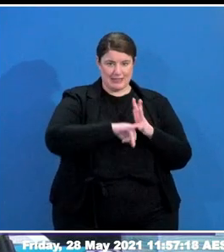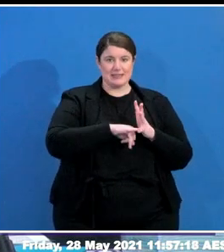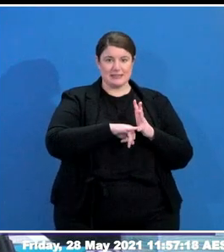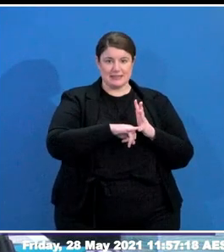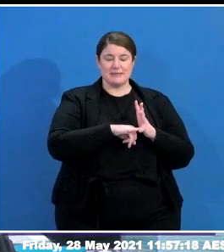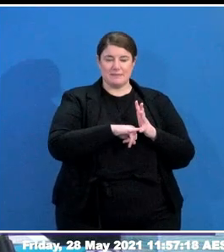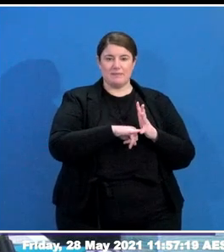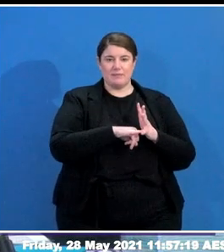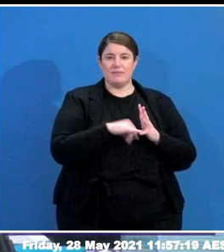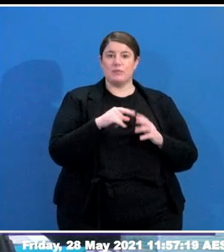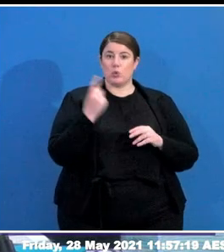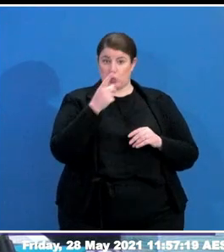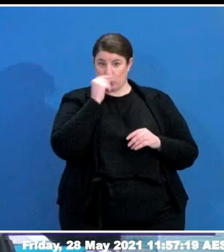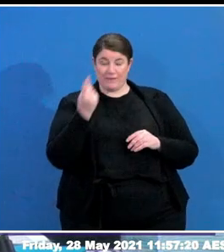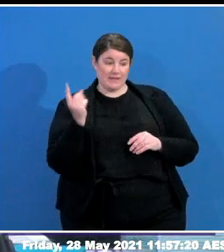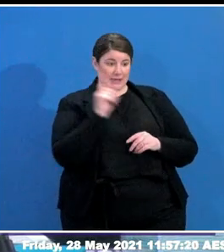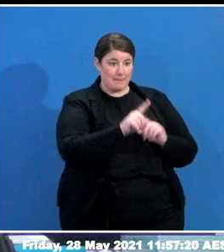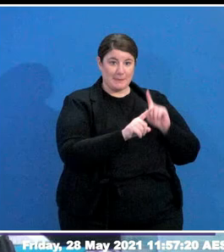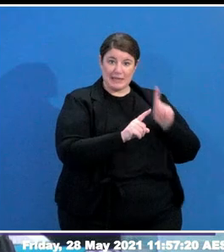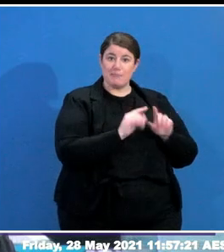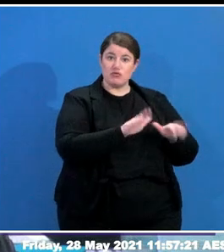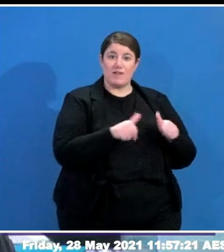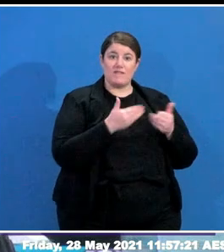who could have come in and provided services.